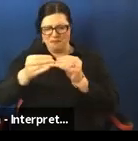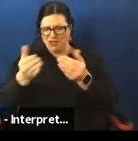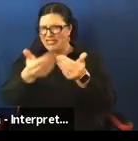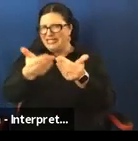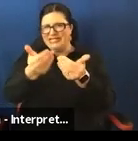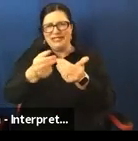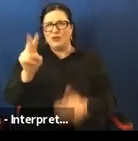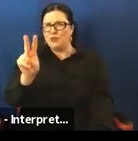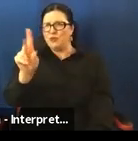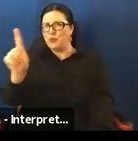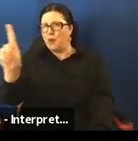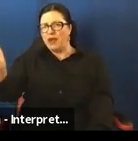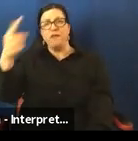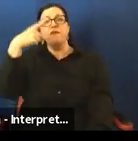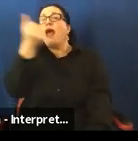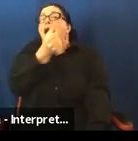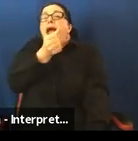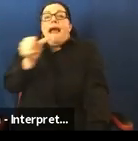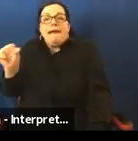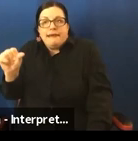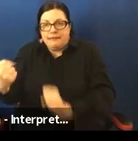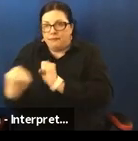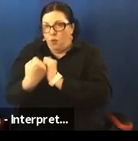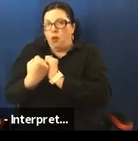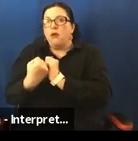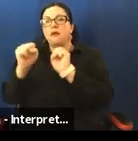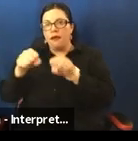Jason Williams: And they also have a website and you can look at resources on there. If you're super curious.